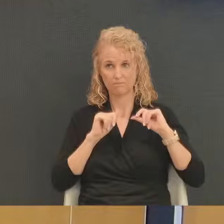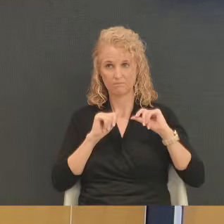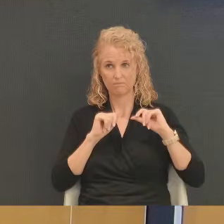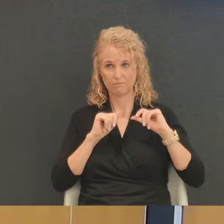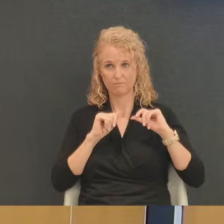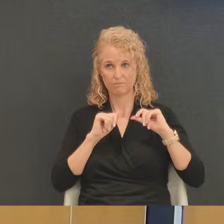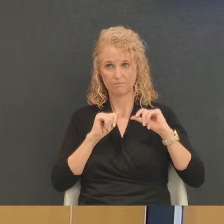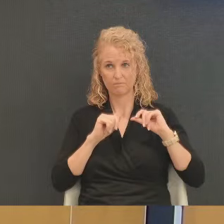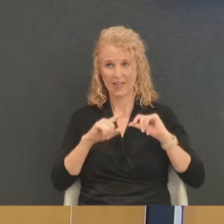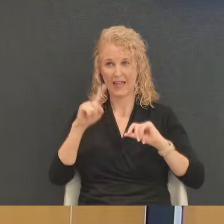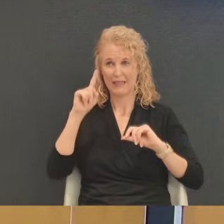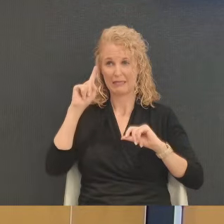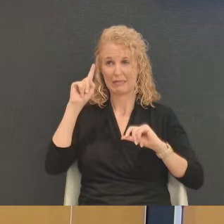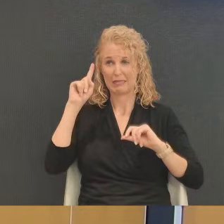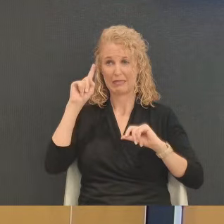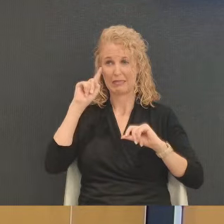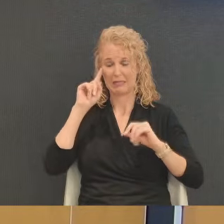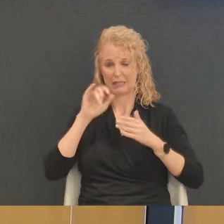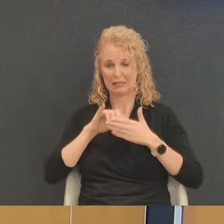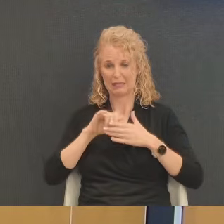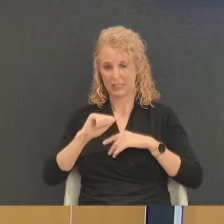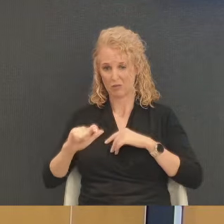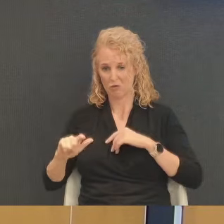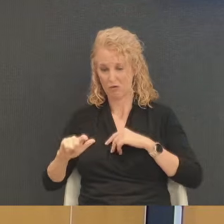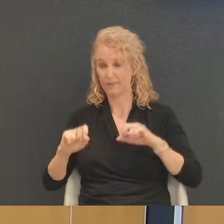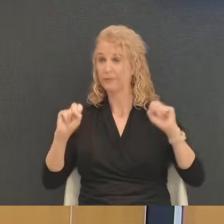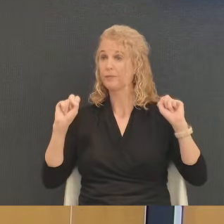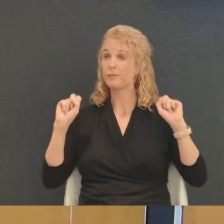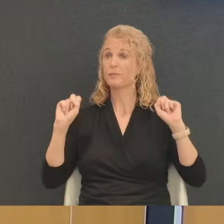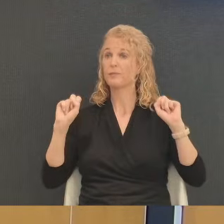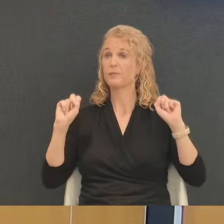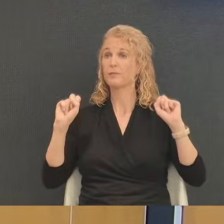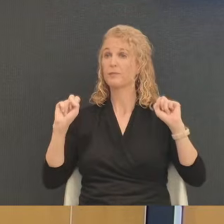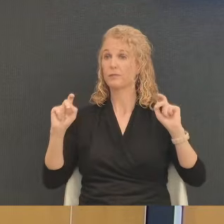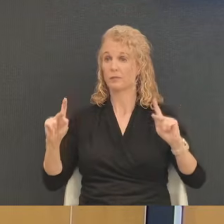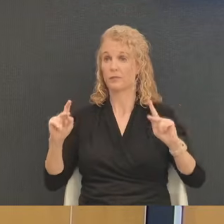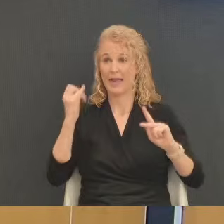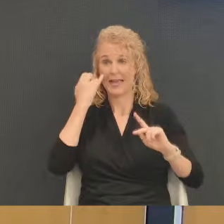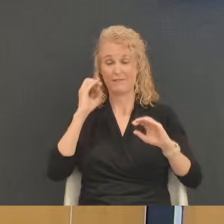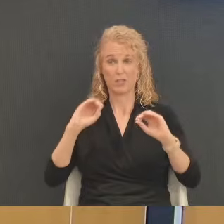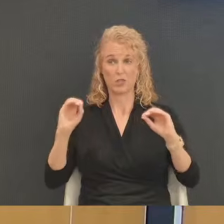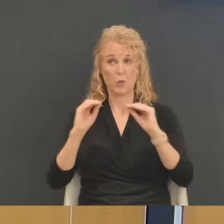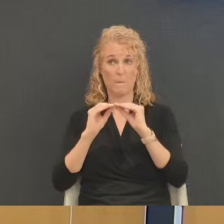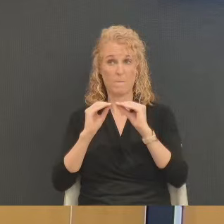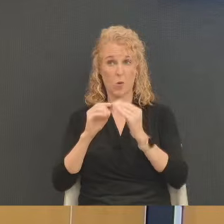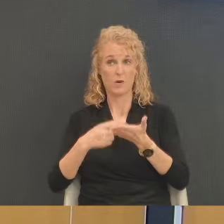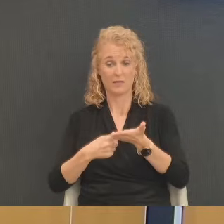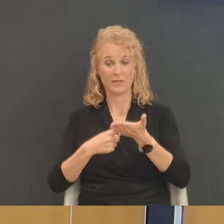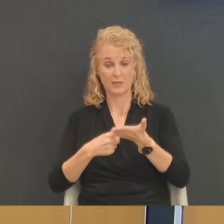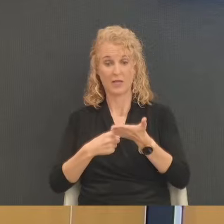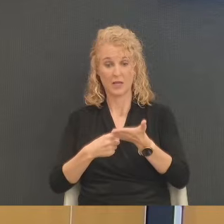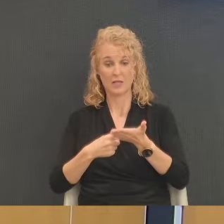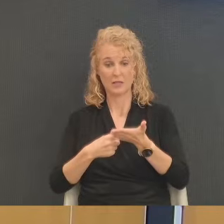I think that'll do it for me. Okay. Um, with no further discussion coming forward, I'd like